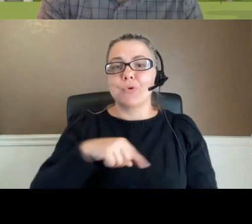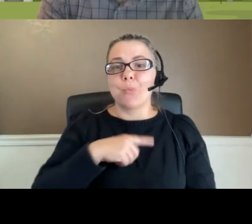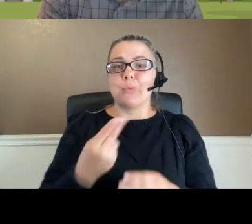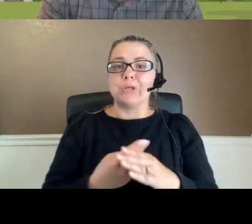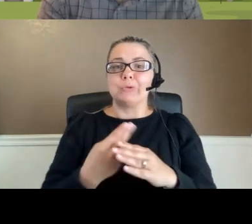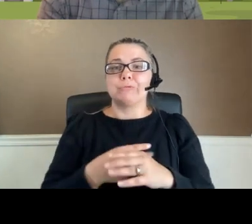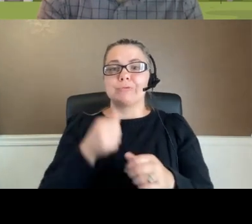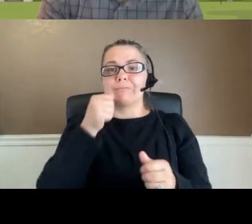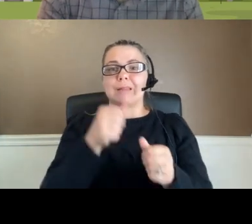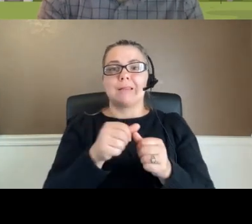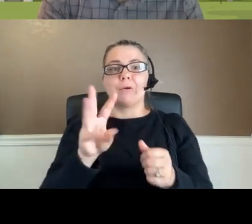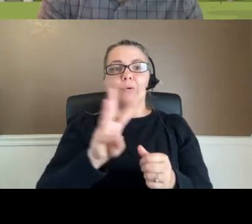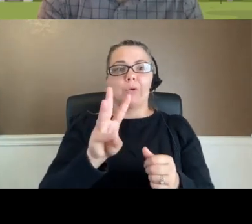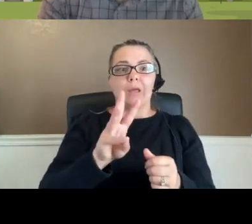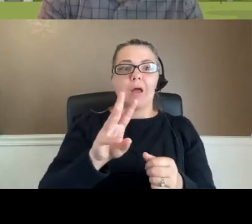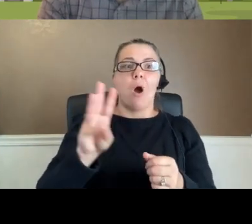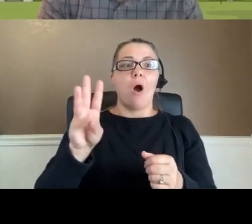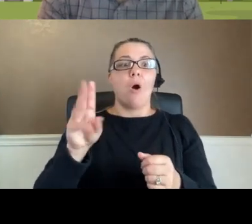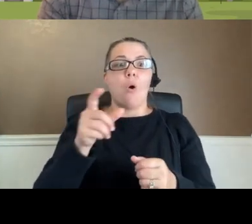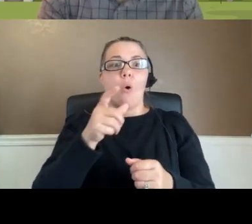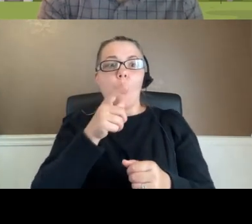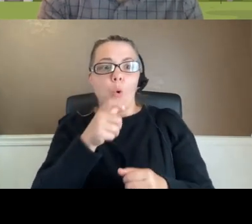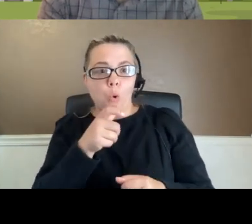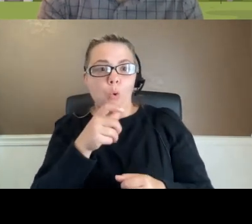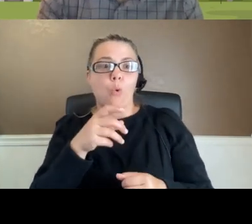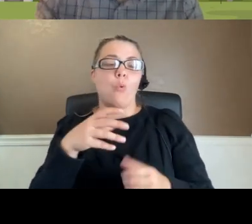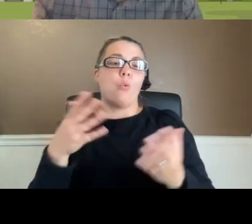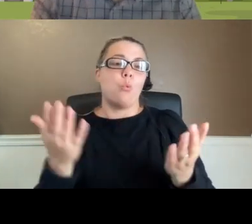you know, what is the problem, really what what is the accessibility issue that's occurring and